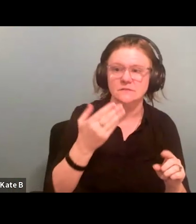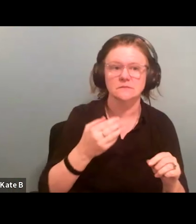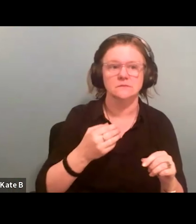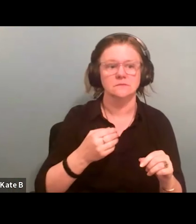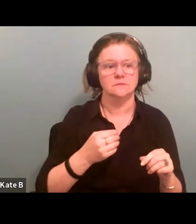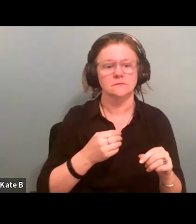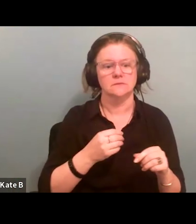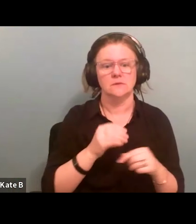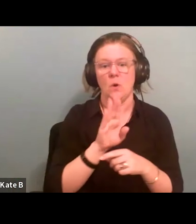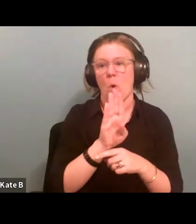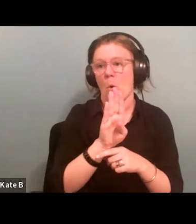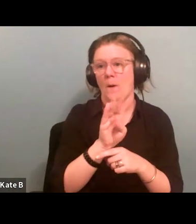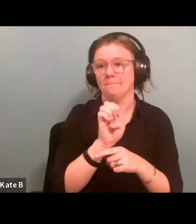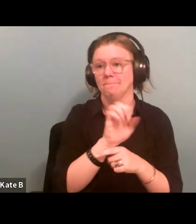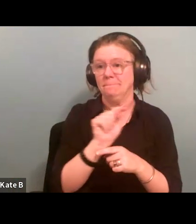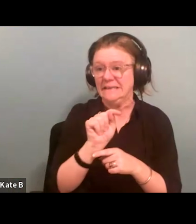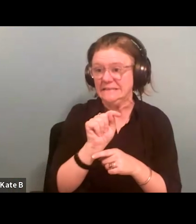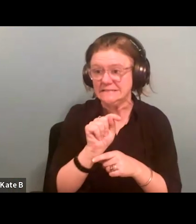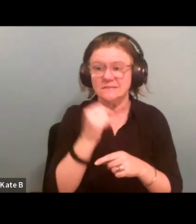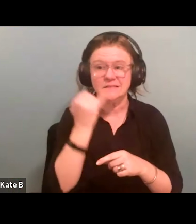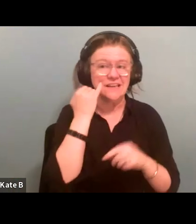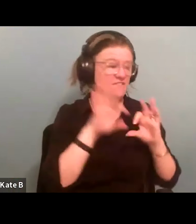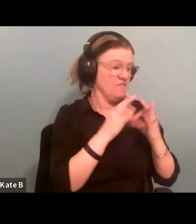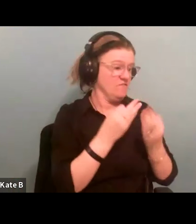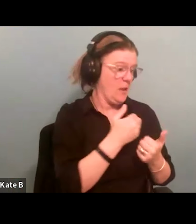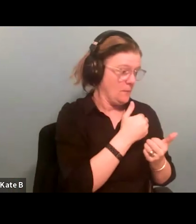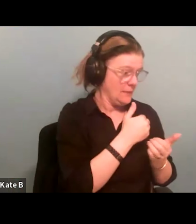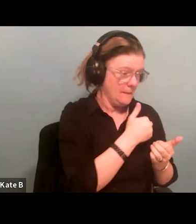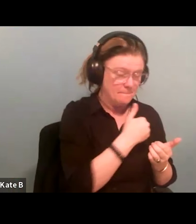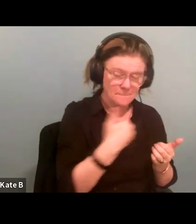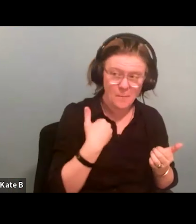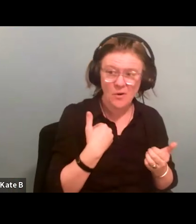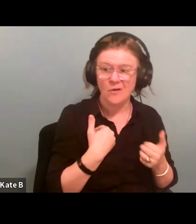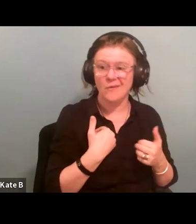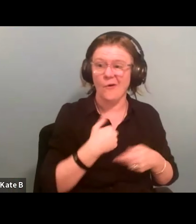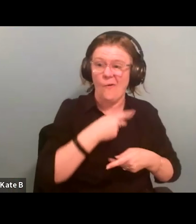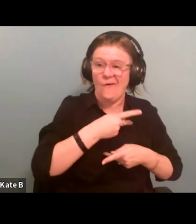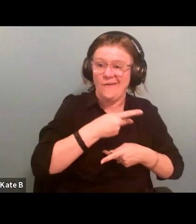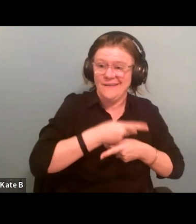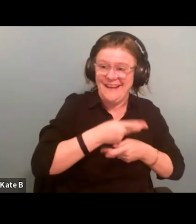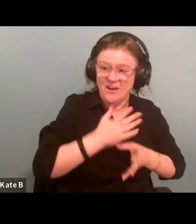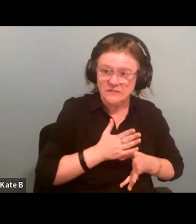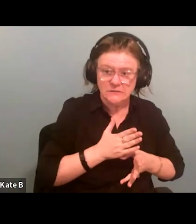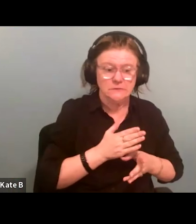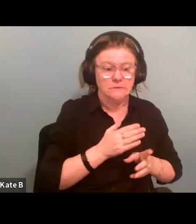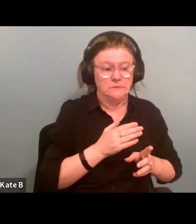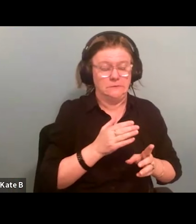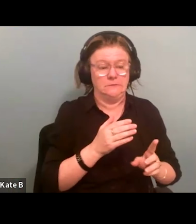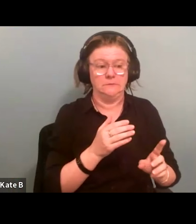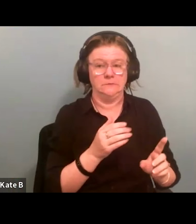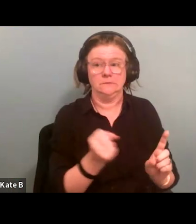especially when a caregiver or a family member beats an older adult, that is pretty obvious physical abuse.